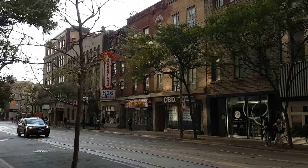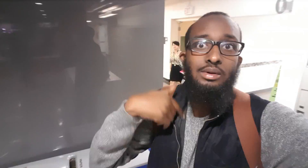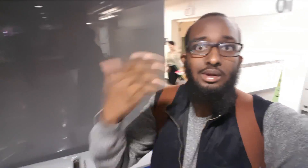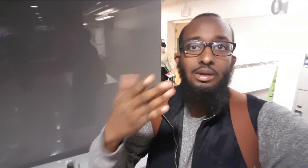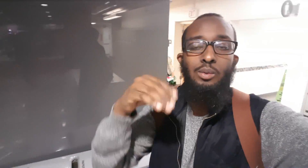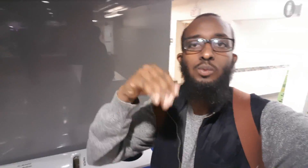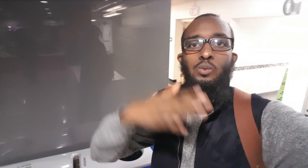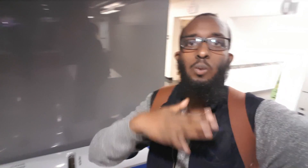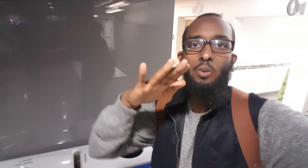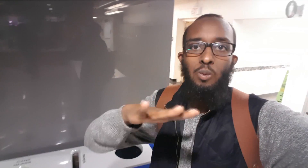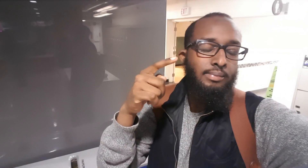I am at school, today